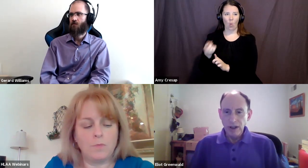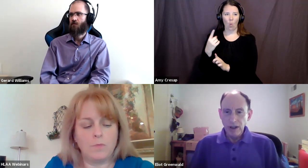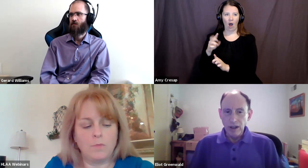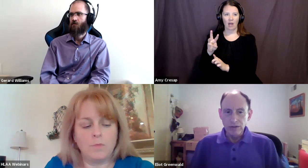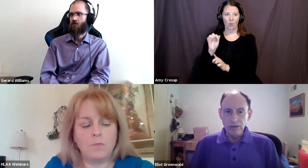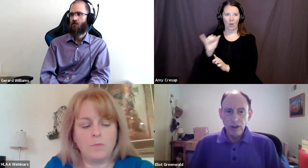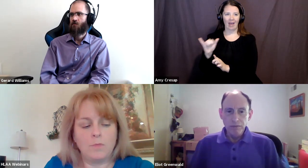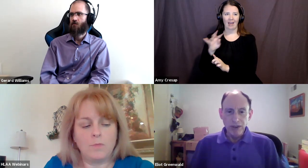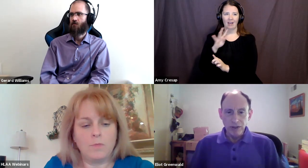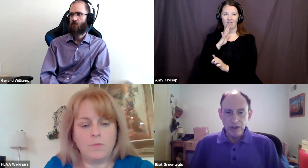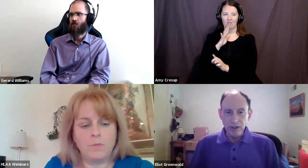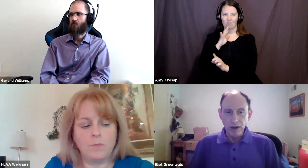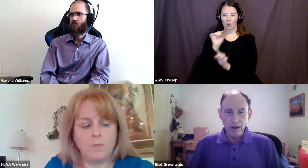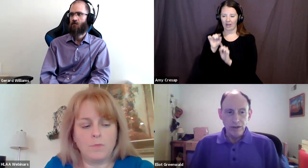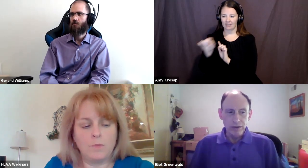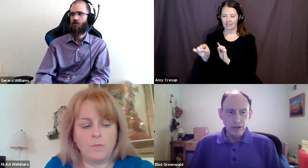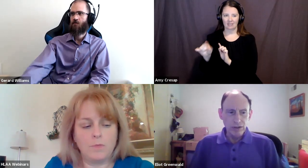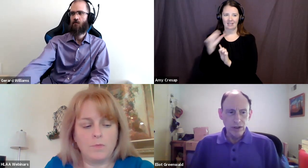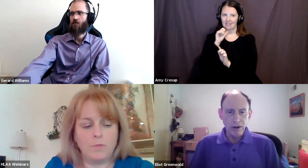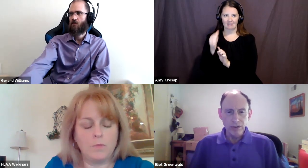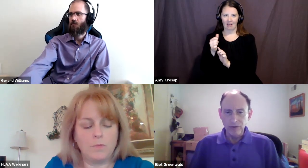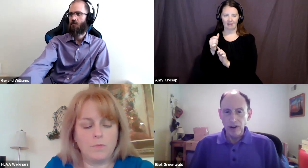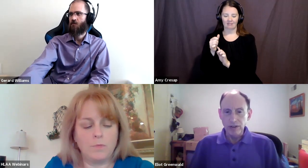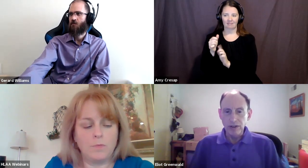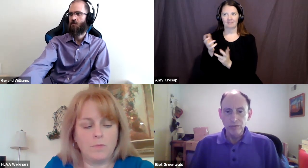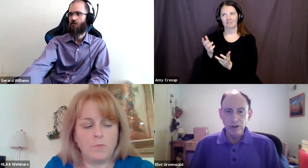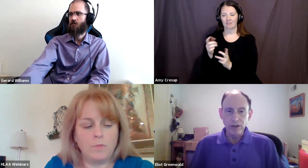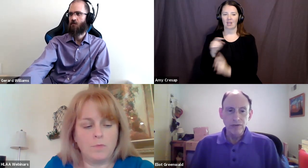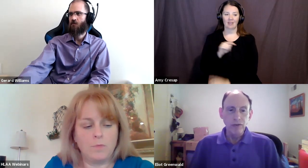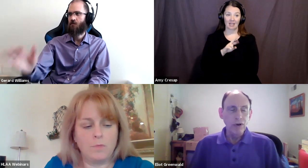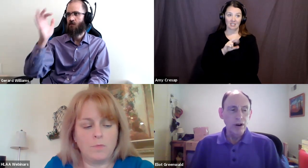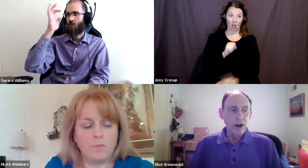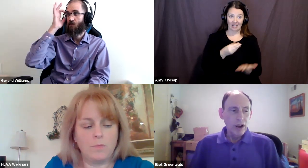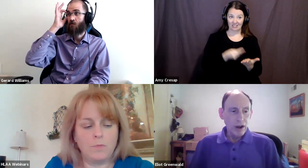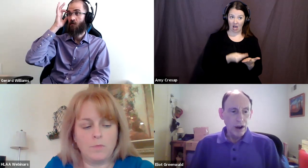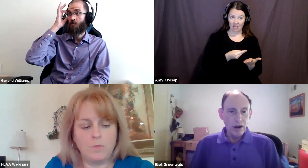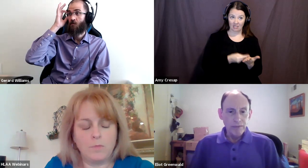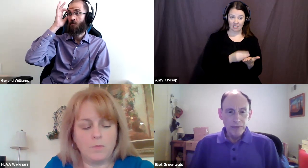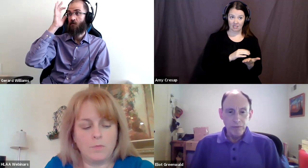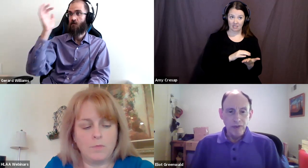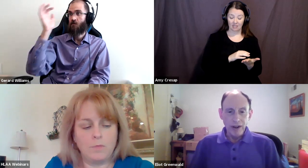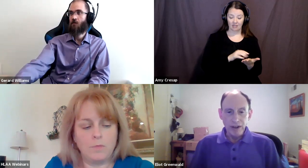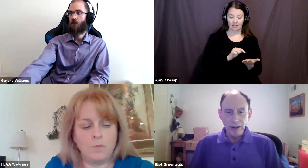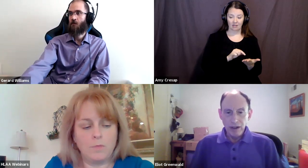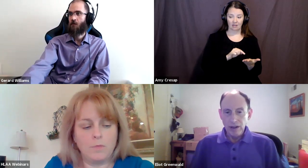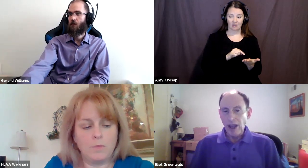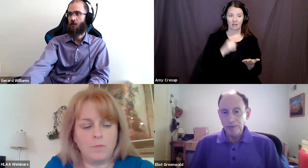direction. It's basically TRS fund is really for providing